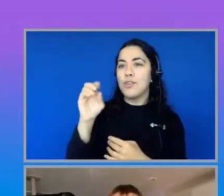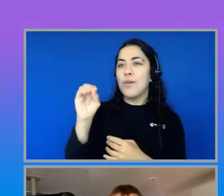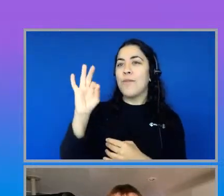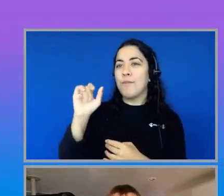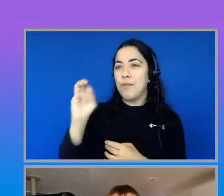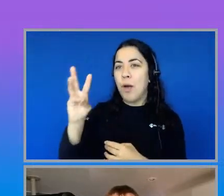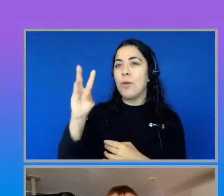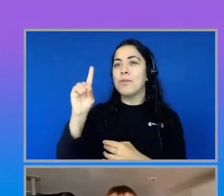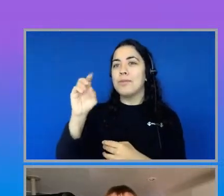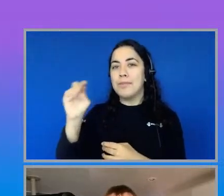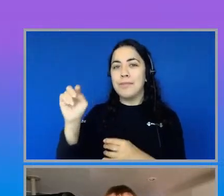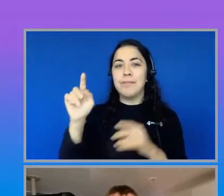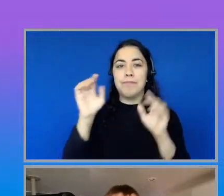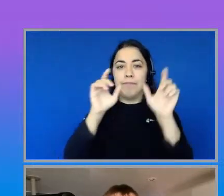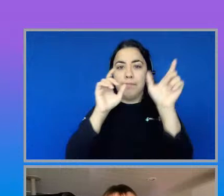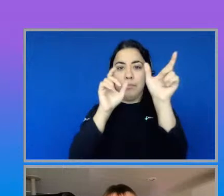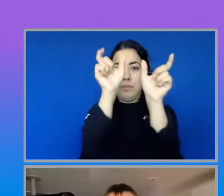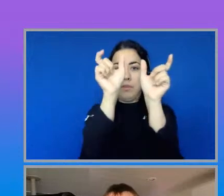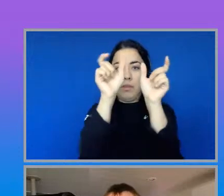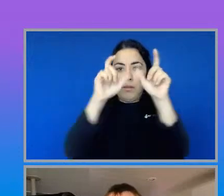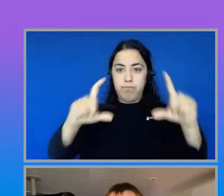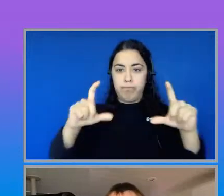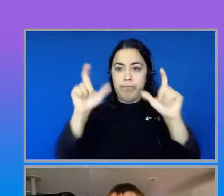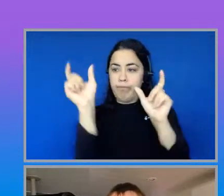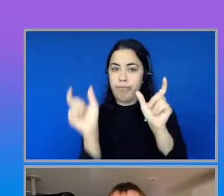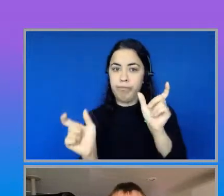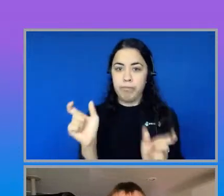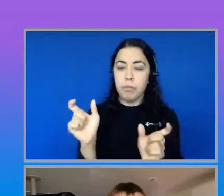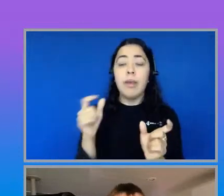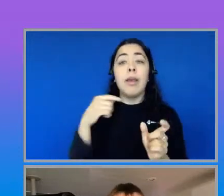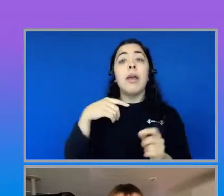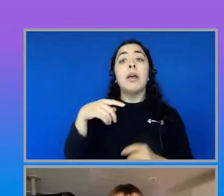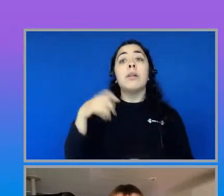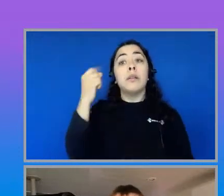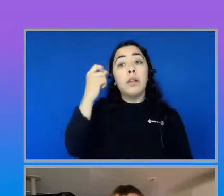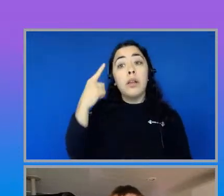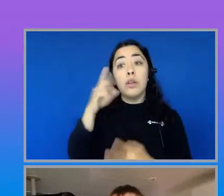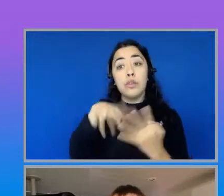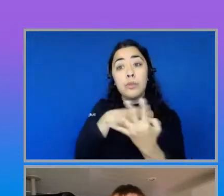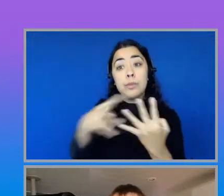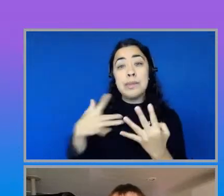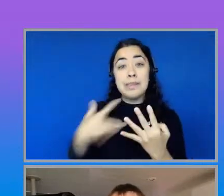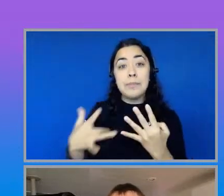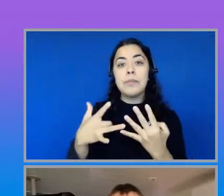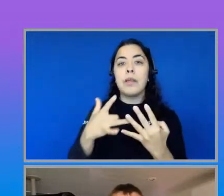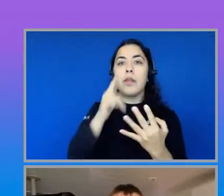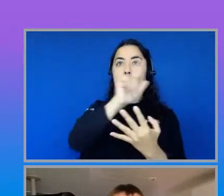by default grid takes the source order into account. If you've